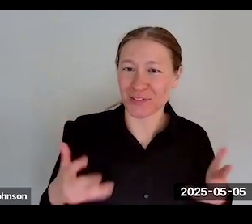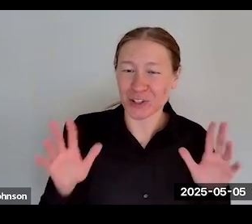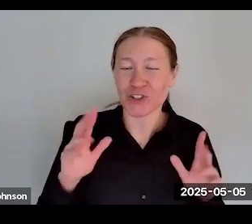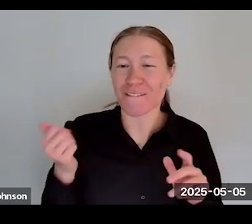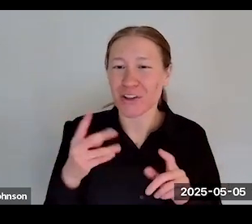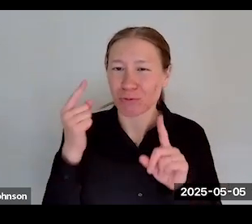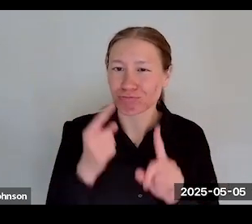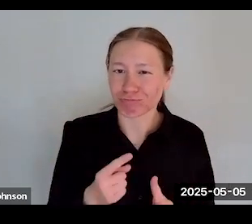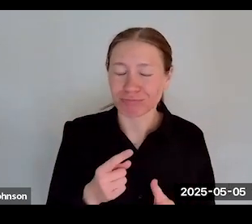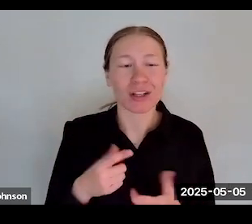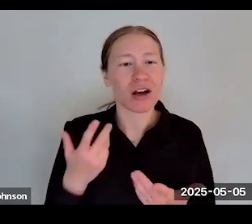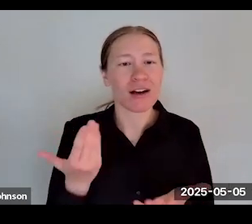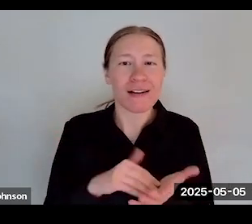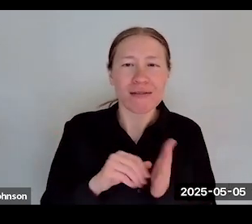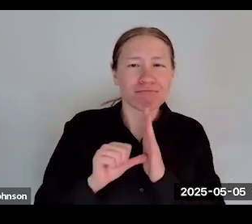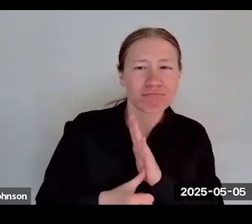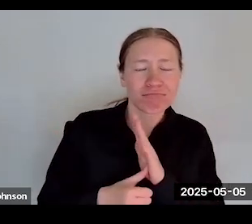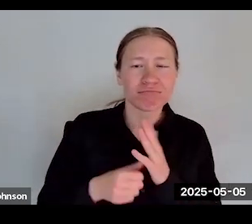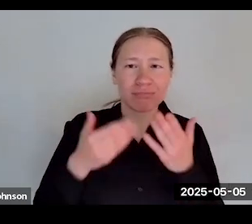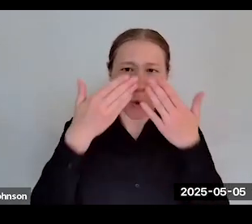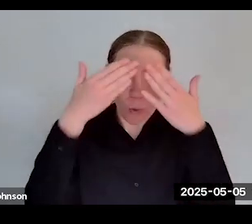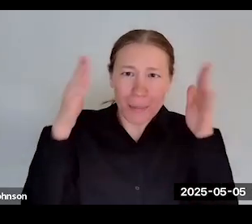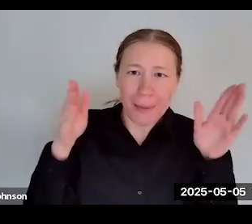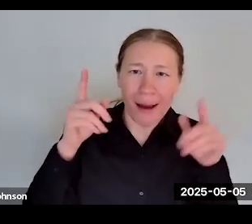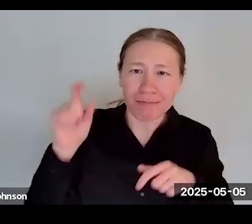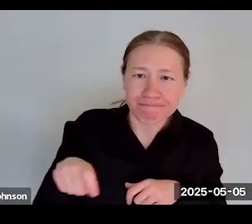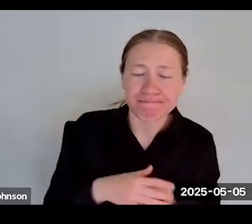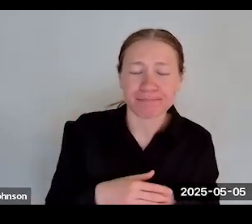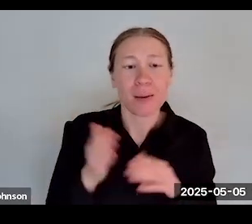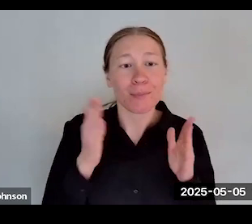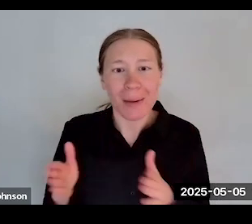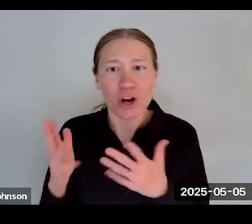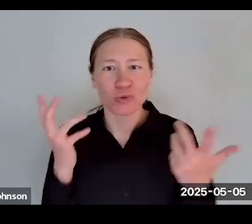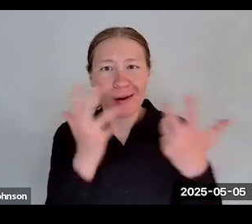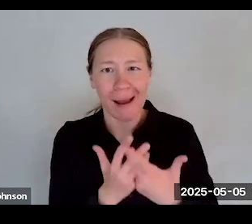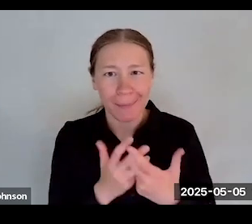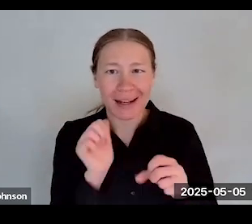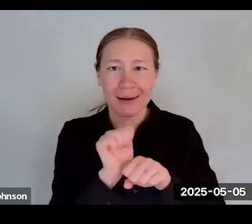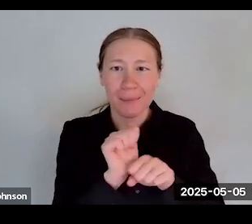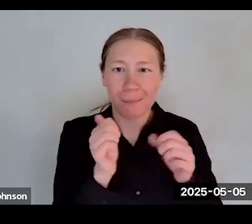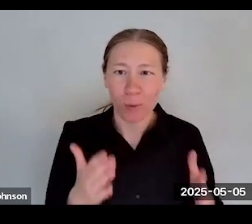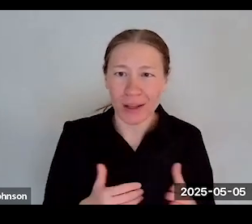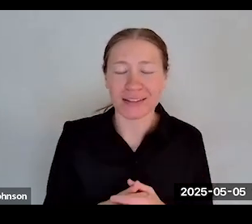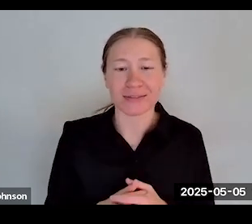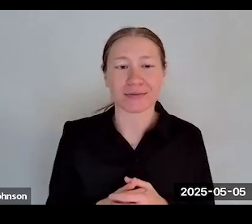Keep an open mind. Be prepared to accommodate employees. Consult with the Disability Equity Office